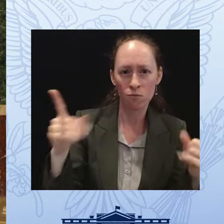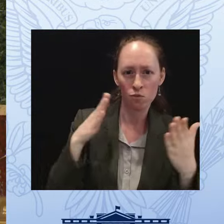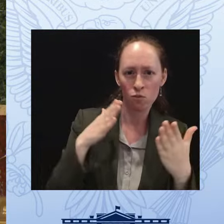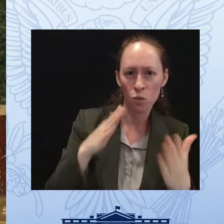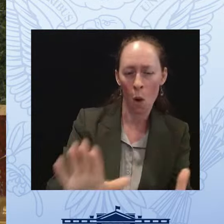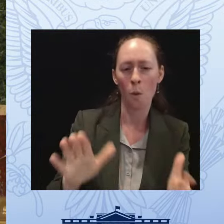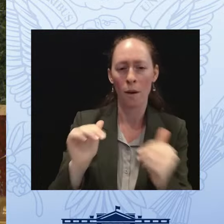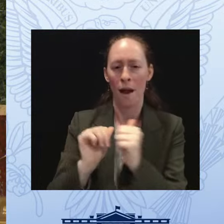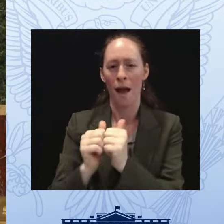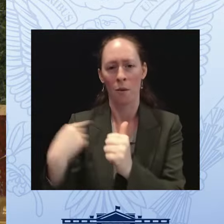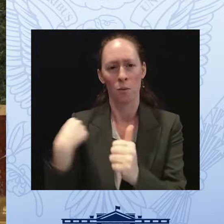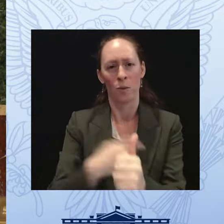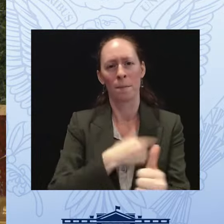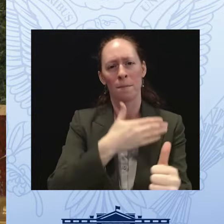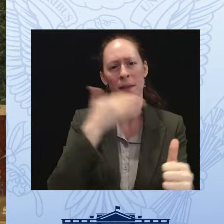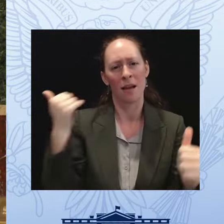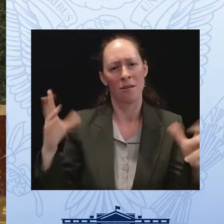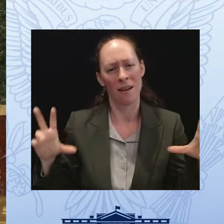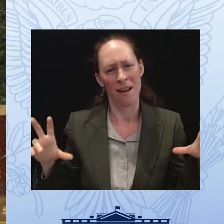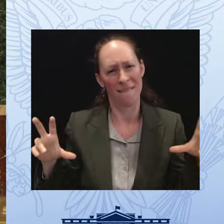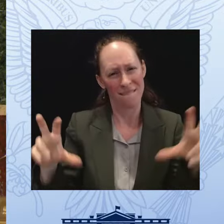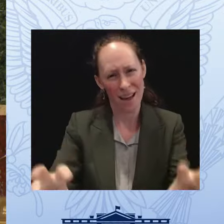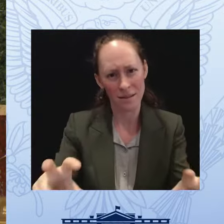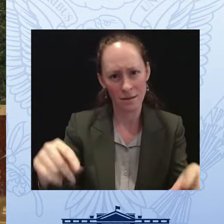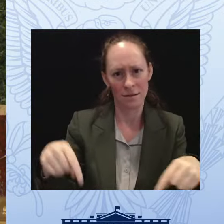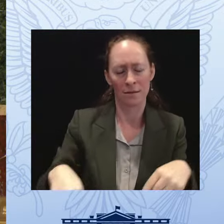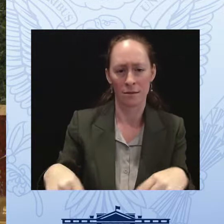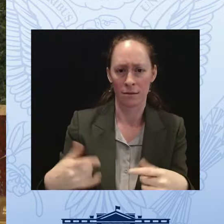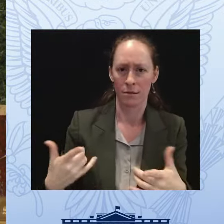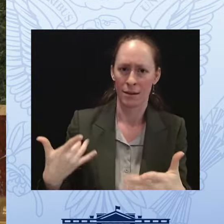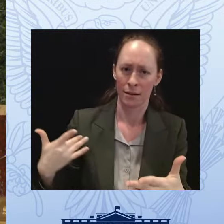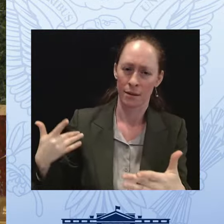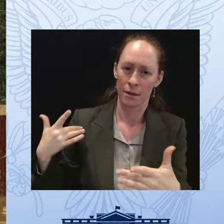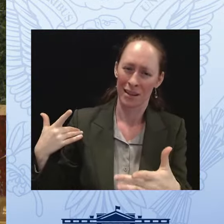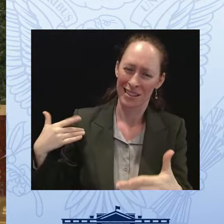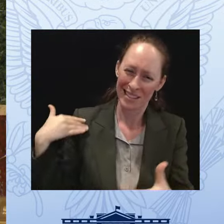you are leading the way and every win matters.